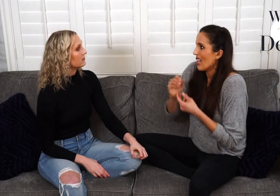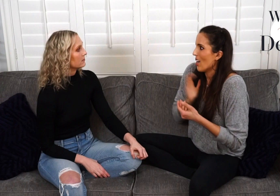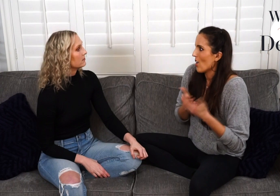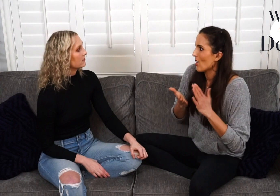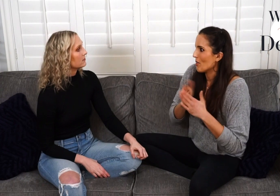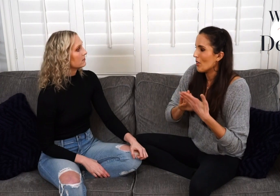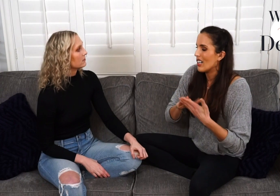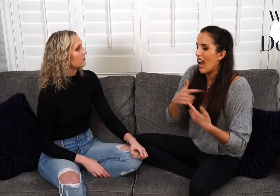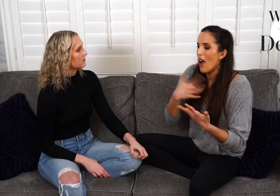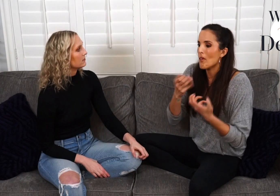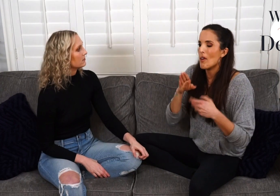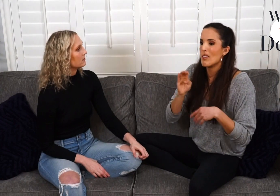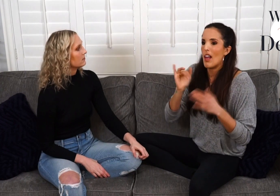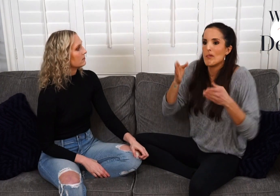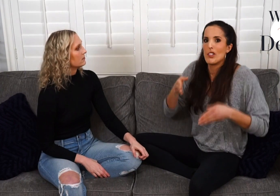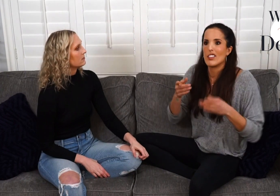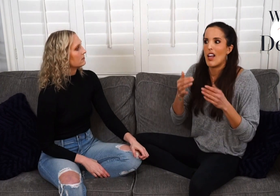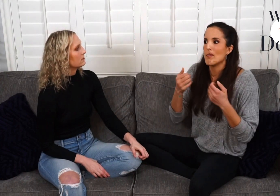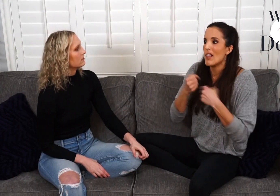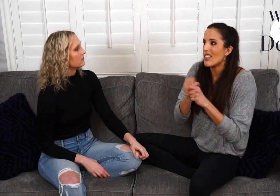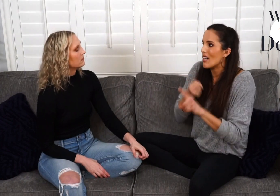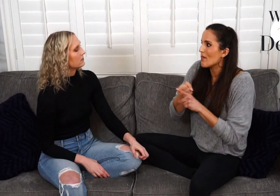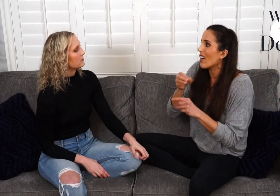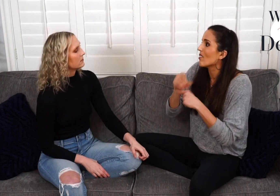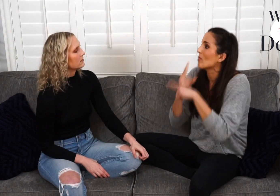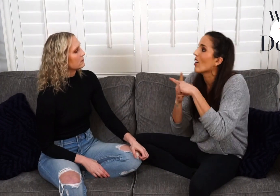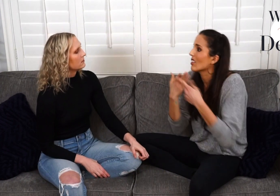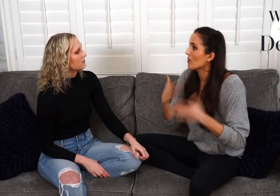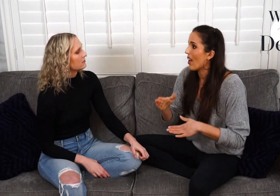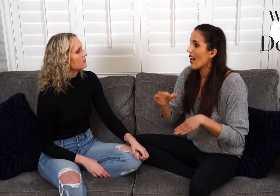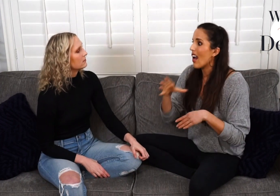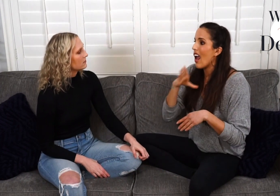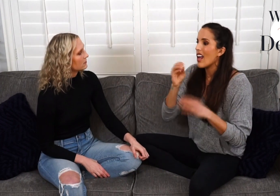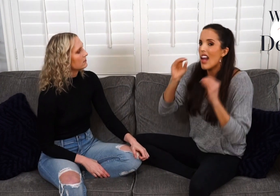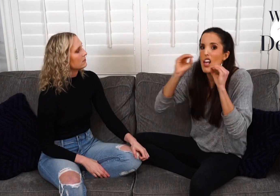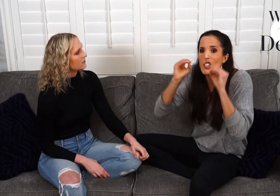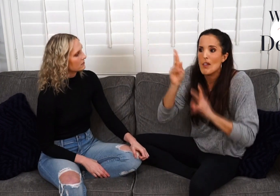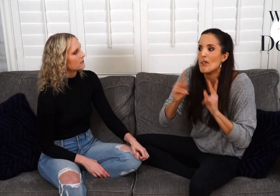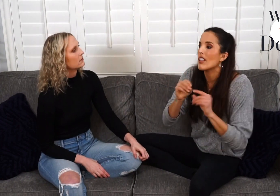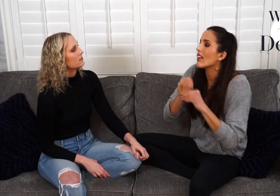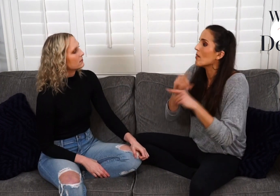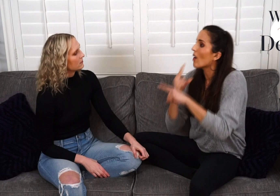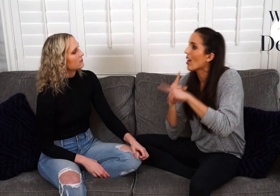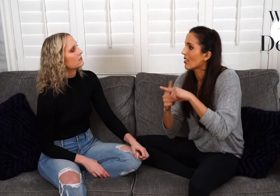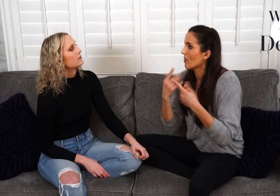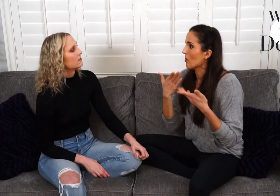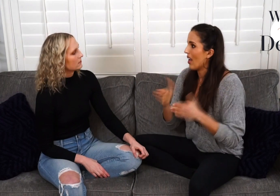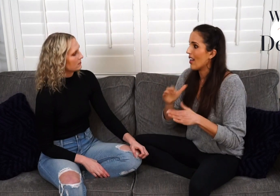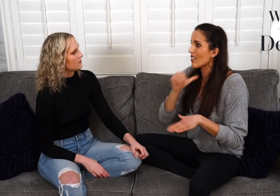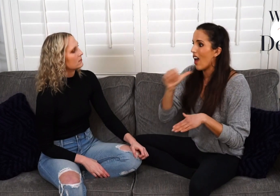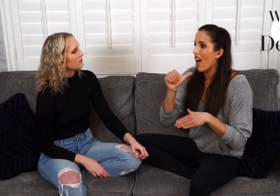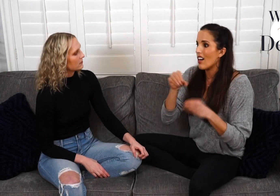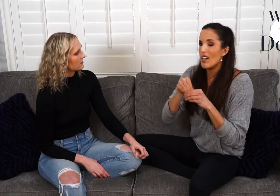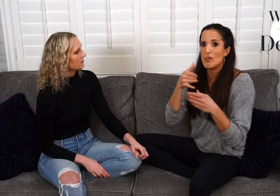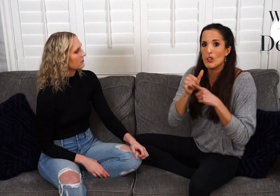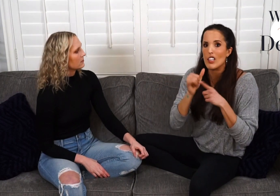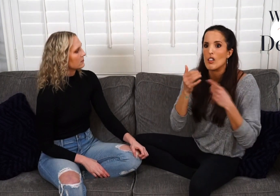within our Deaf Community? I want to be that person that makes an impact in a positive light and educate people in the positive way not in